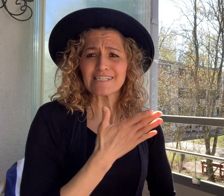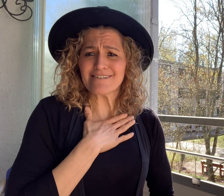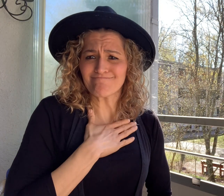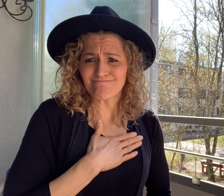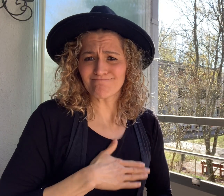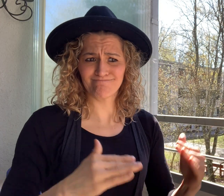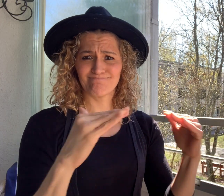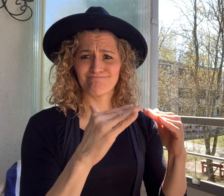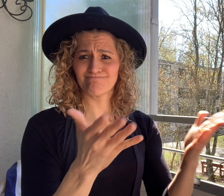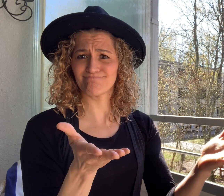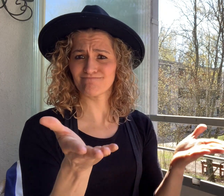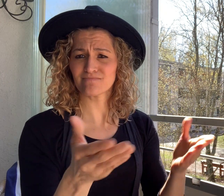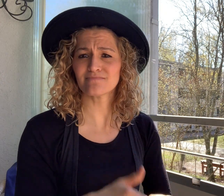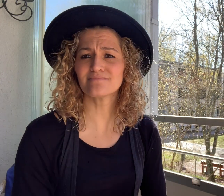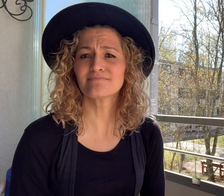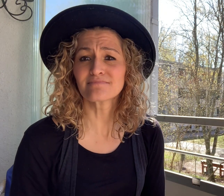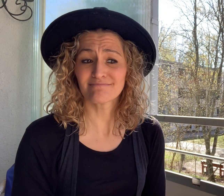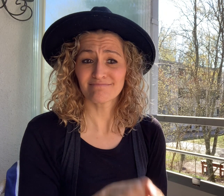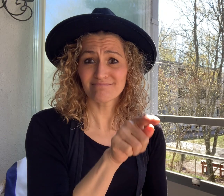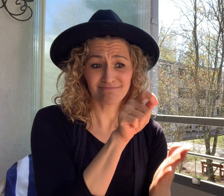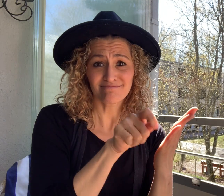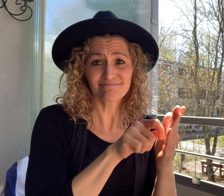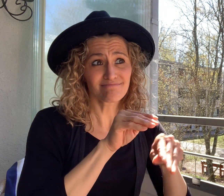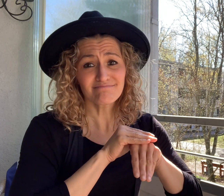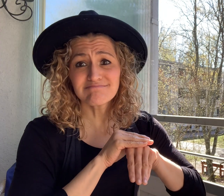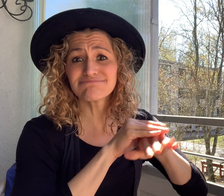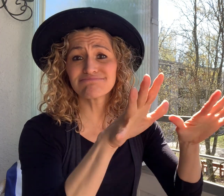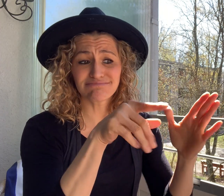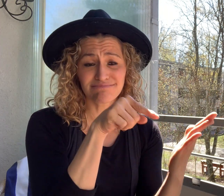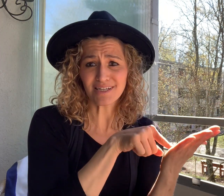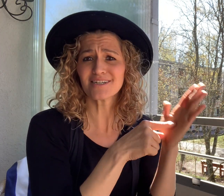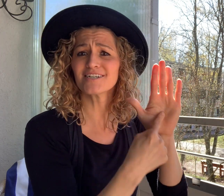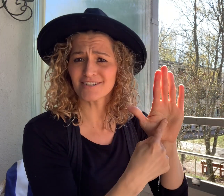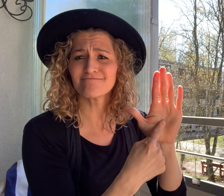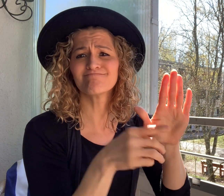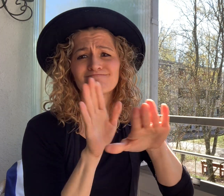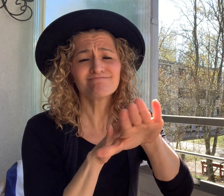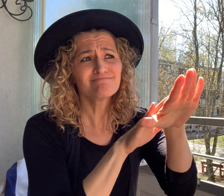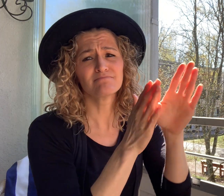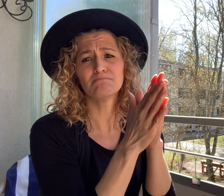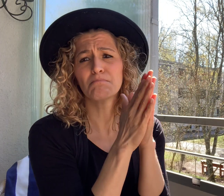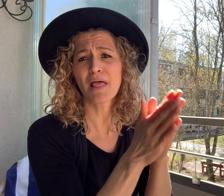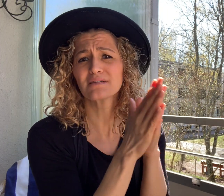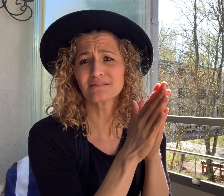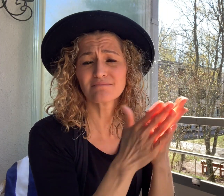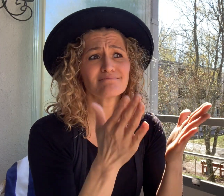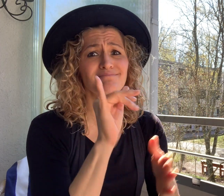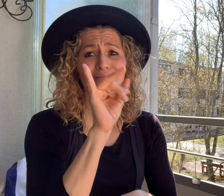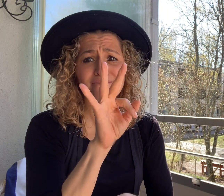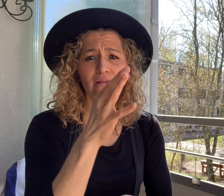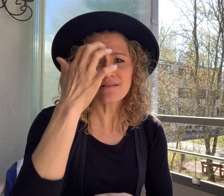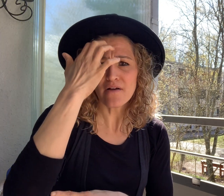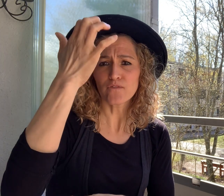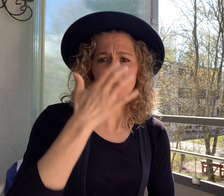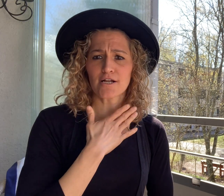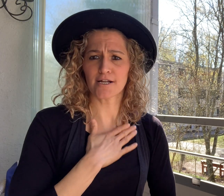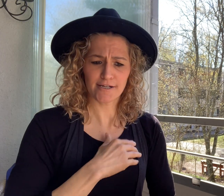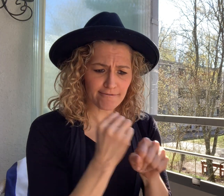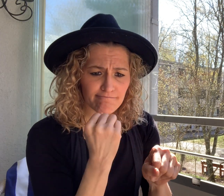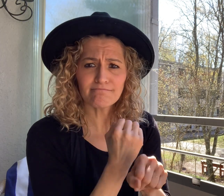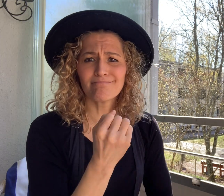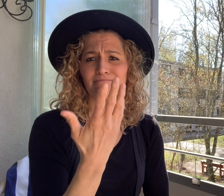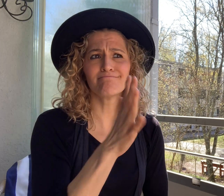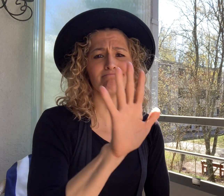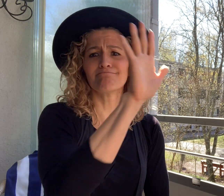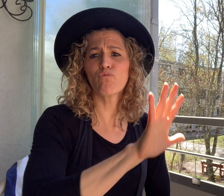needed during emergencies. The statement also requested